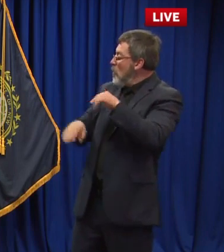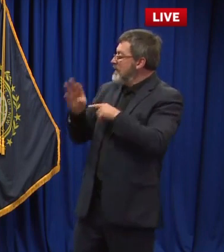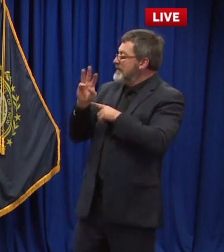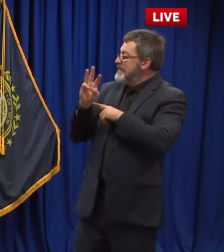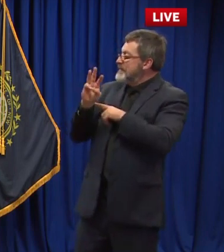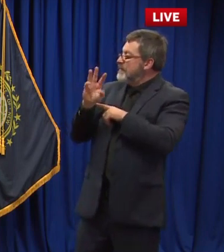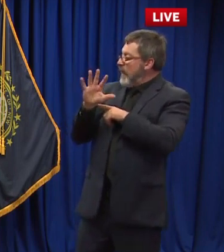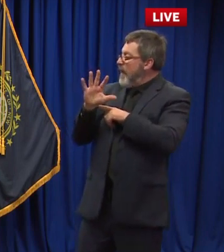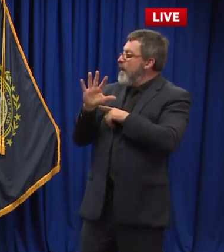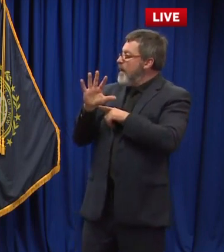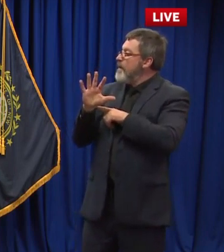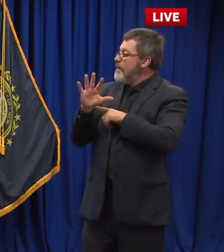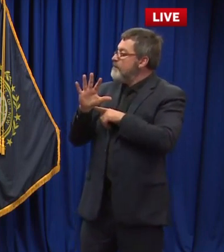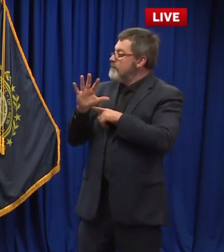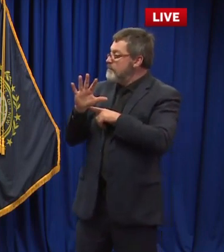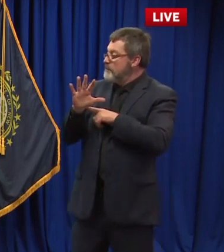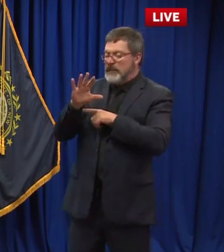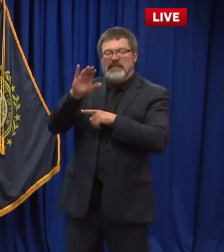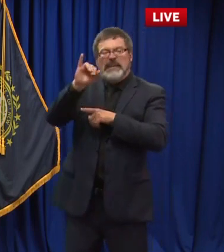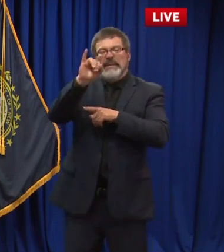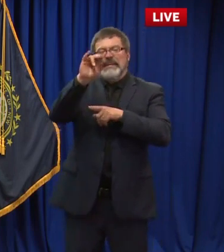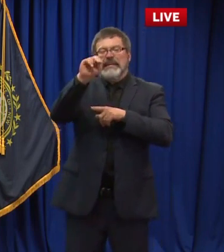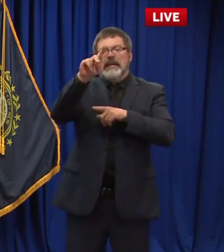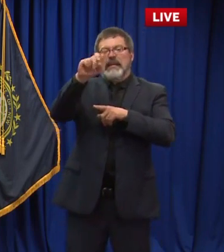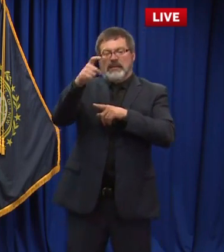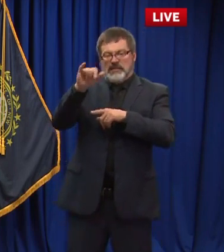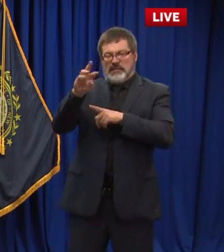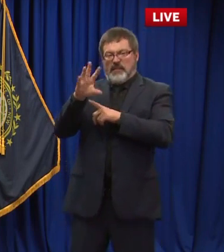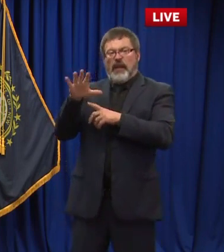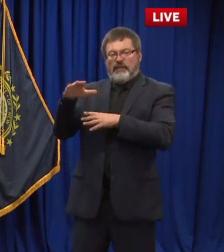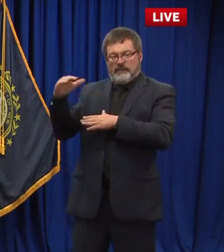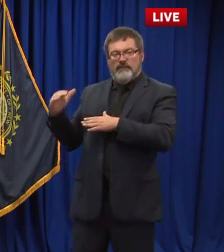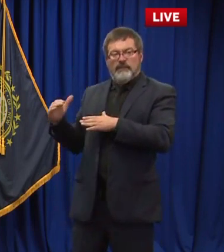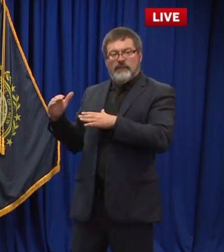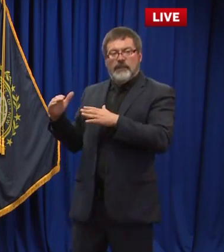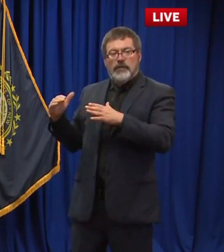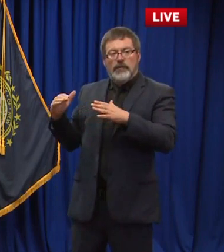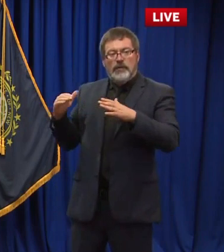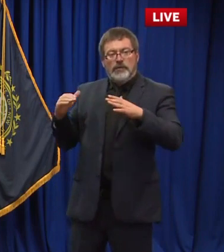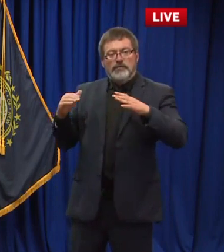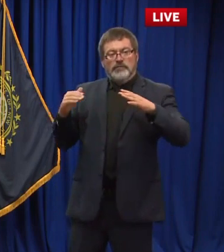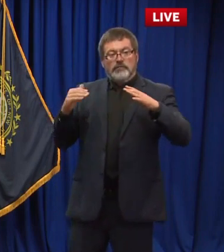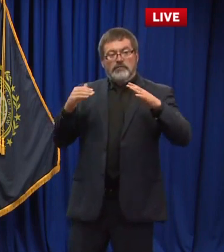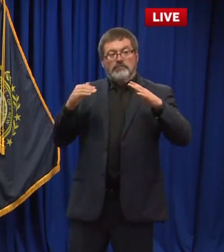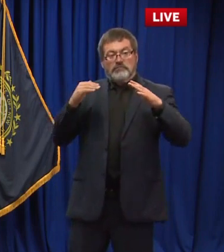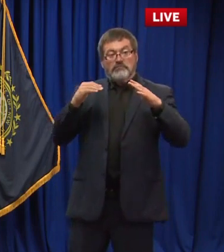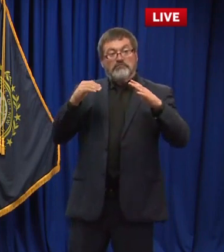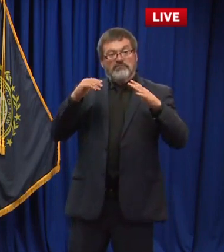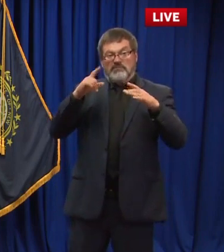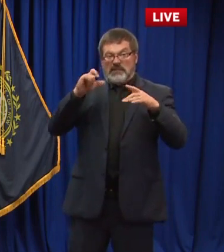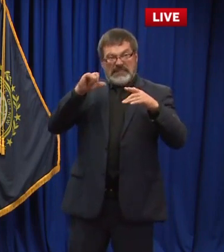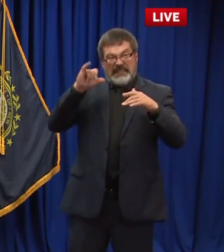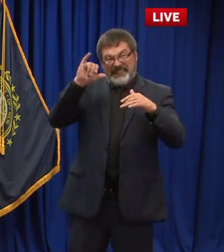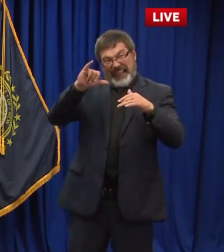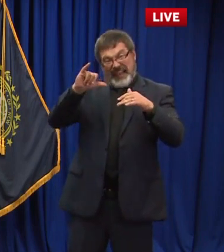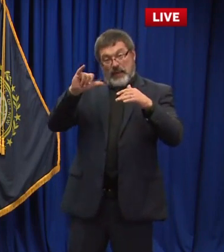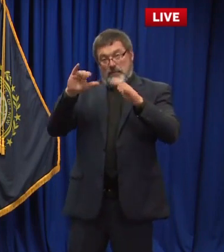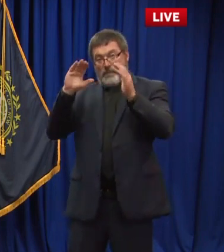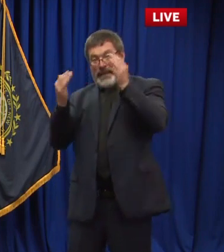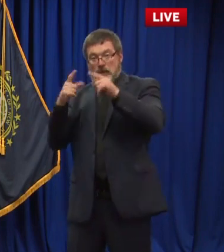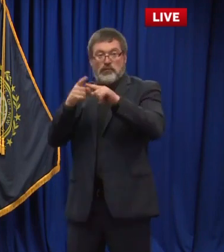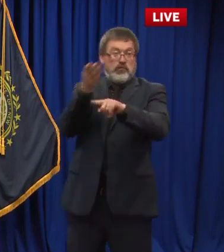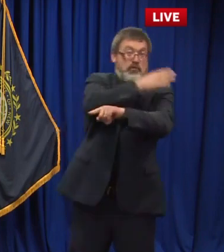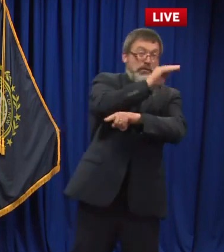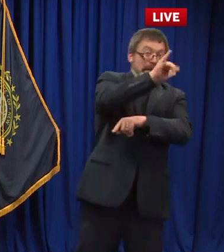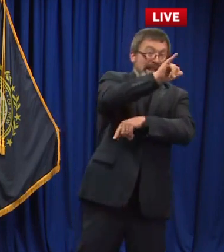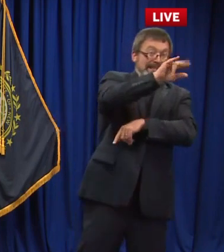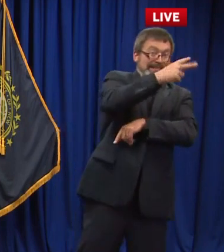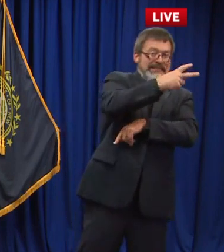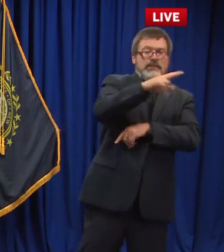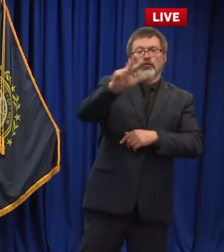WHAT THIS MEANS IS OUR NUMBER IS DOWN HERE, WE ARE AT ABOUT 65% OF THE UN-EMPLOYMENT NUMBERS AS WE ORIGINALLY HAD IN MAY.